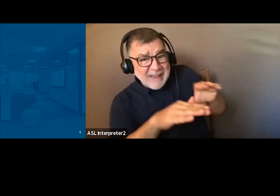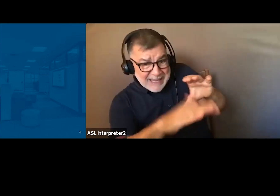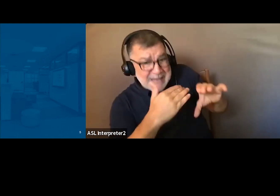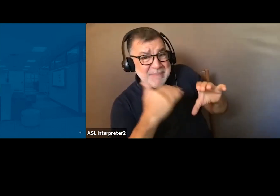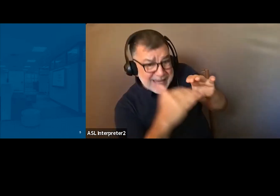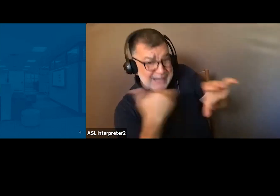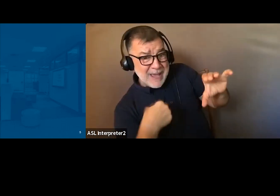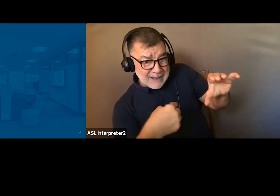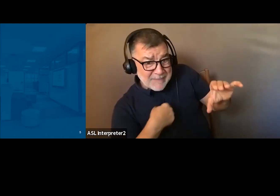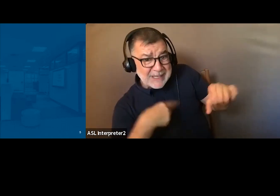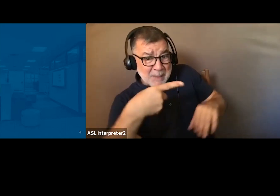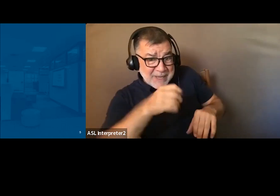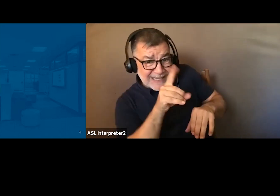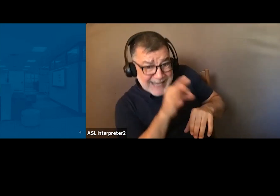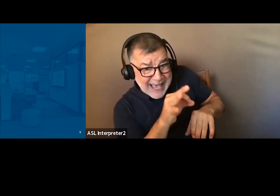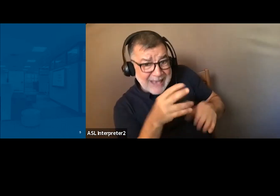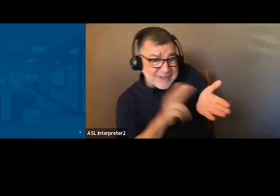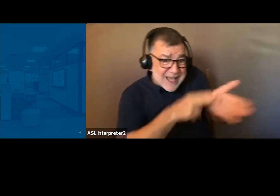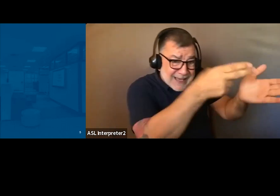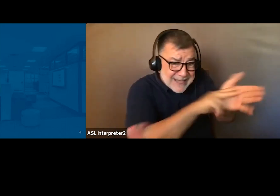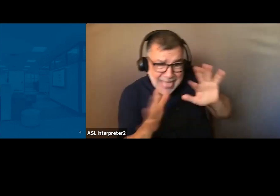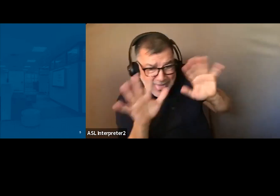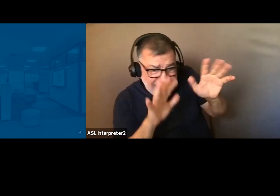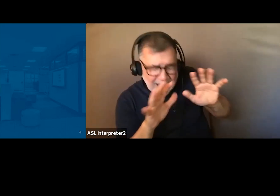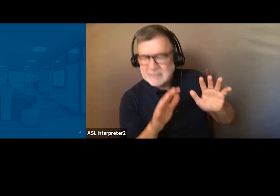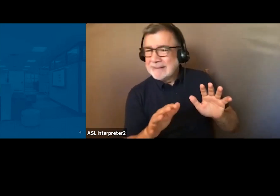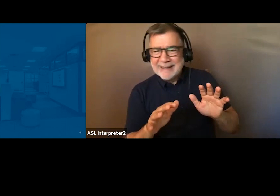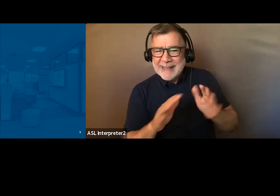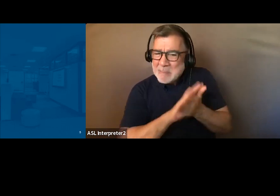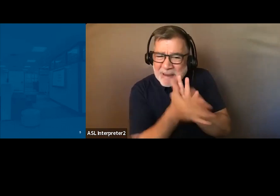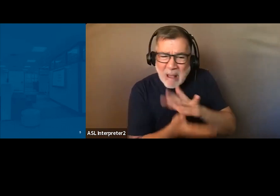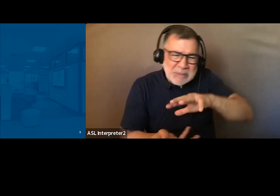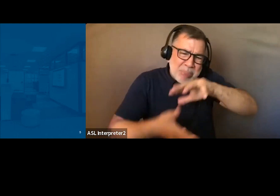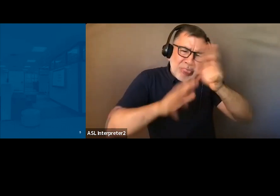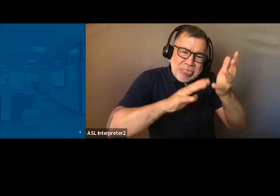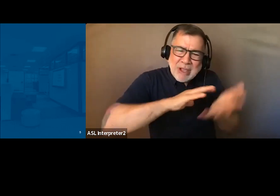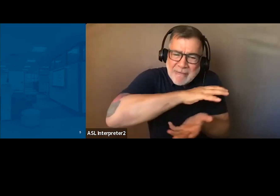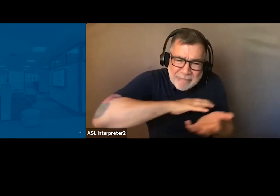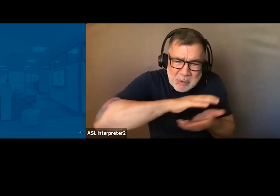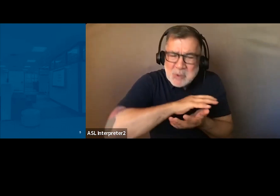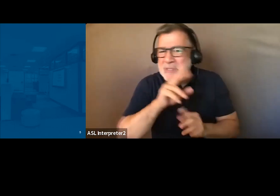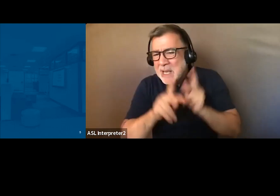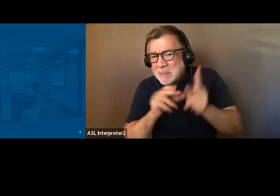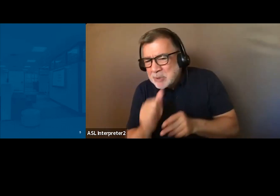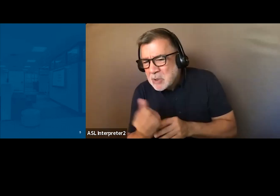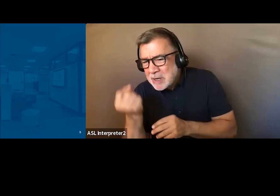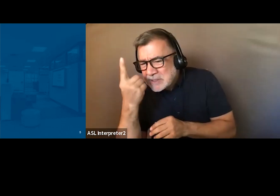And then it sort of falls into No Man's Land sometimes and people can't understand what OA version we're operating under